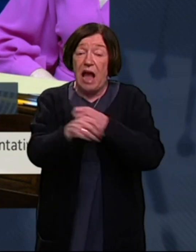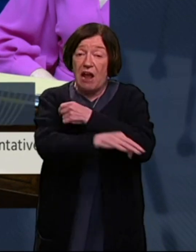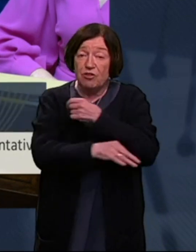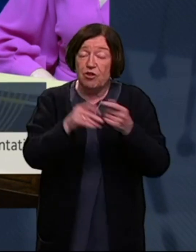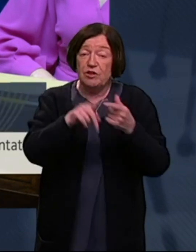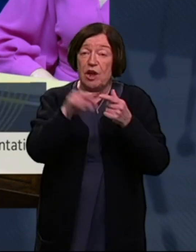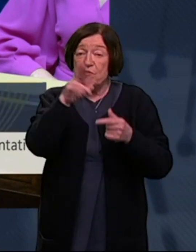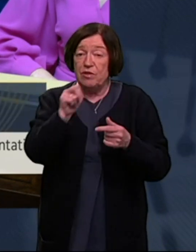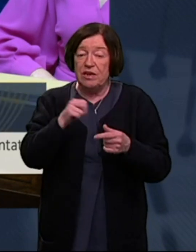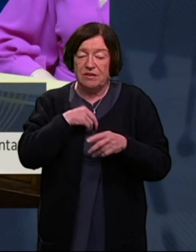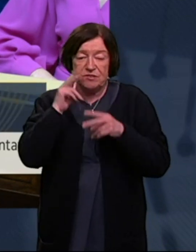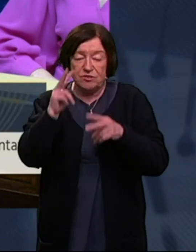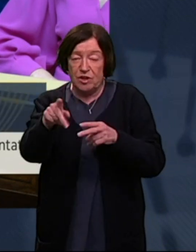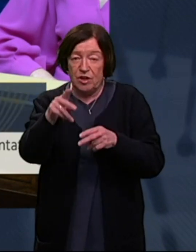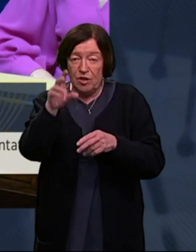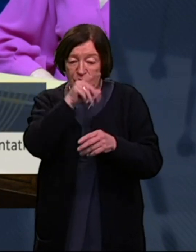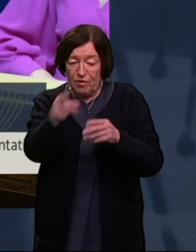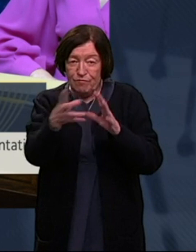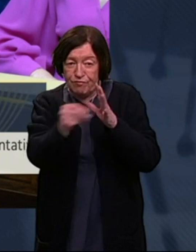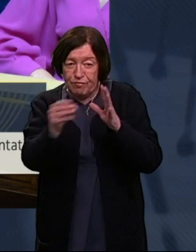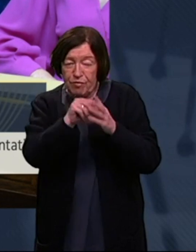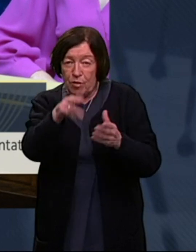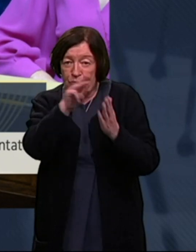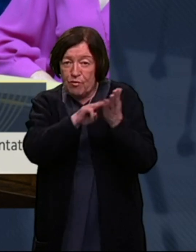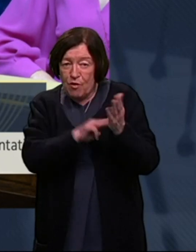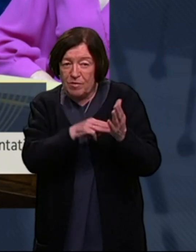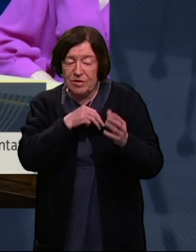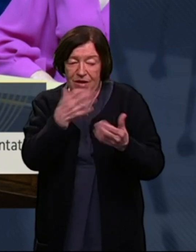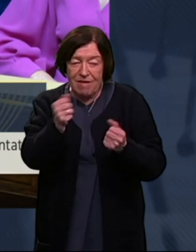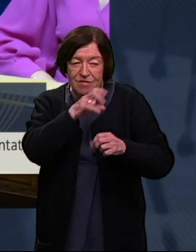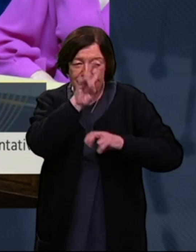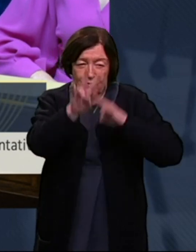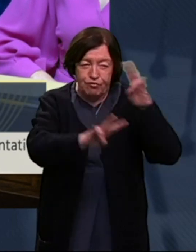programme to commence an investigation into these events.